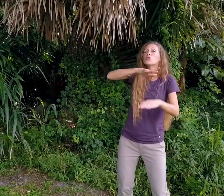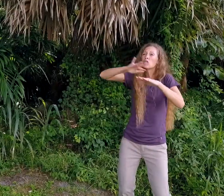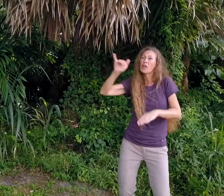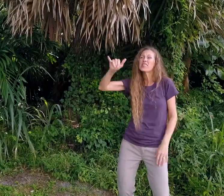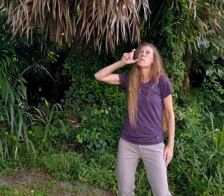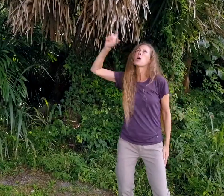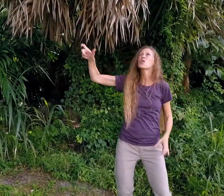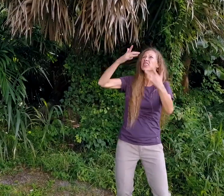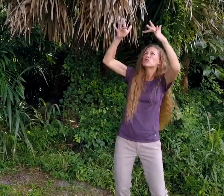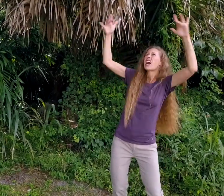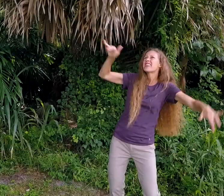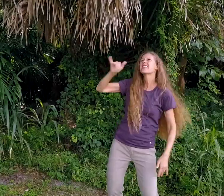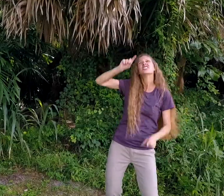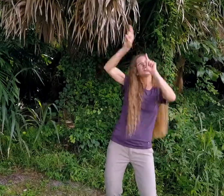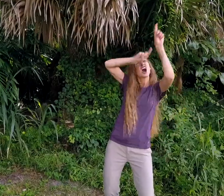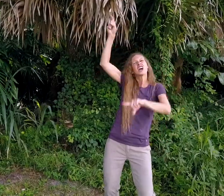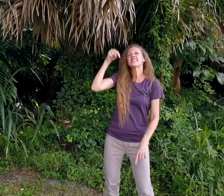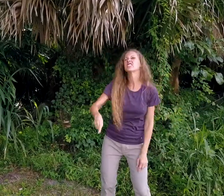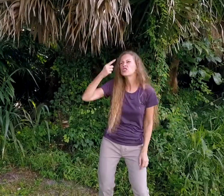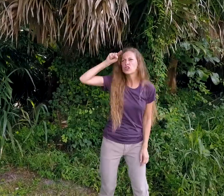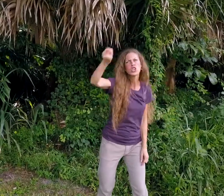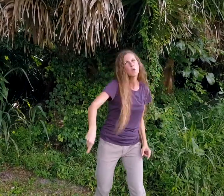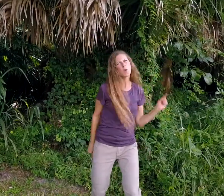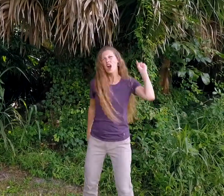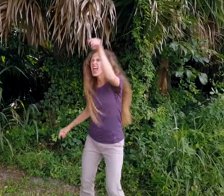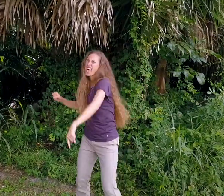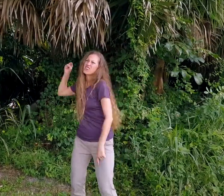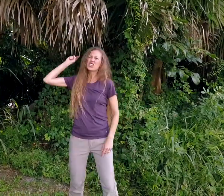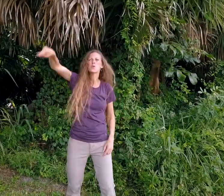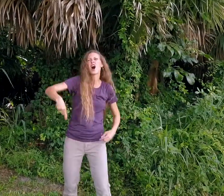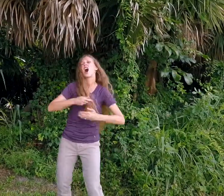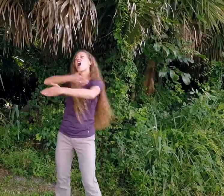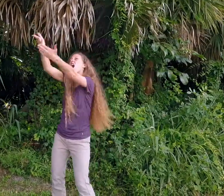You glow like the moon, you shine like the stars This is for you, wherever you are